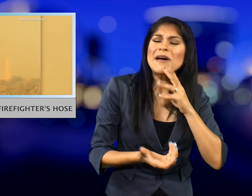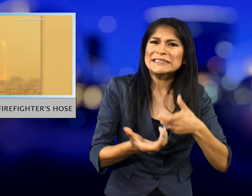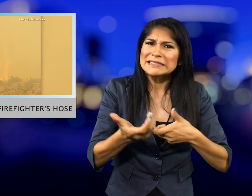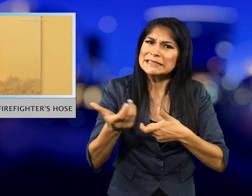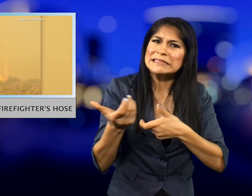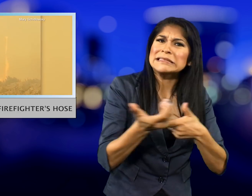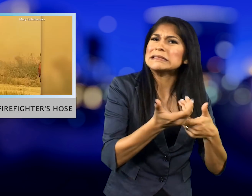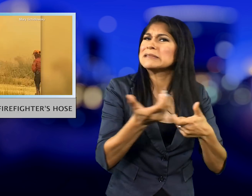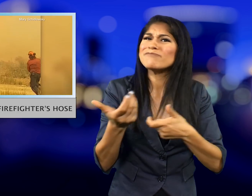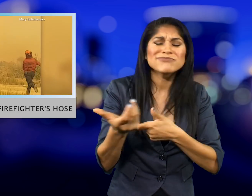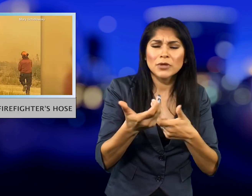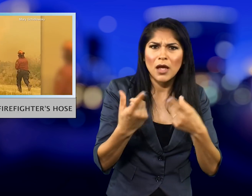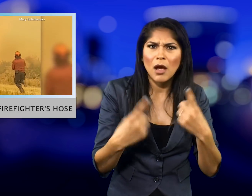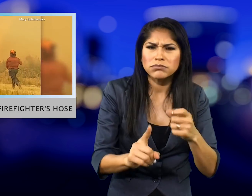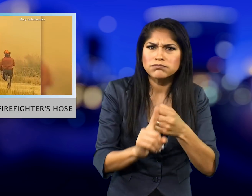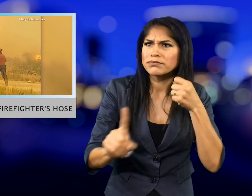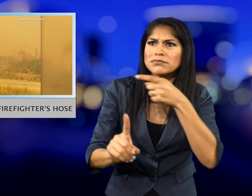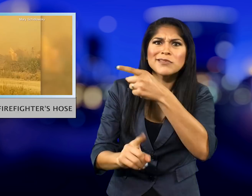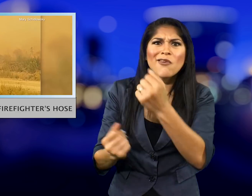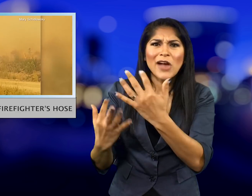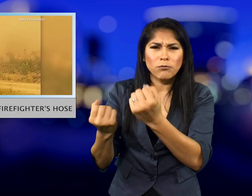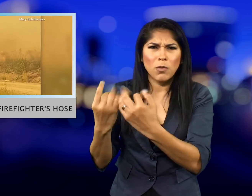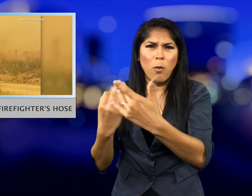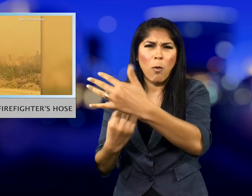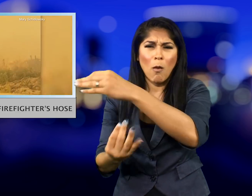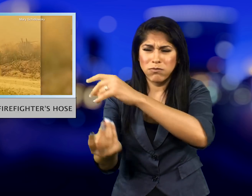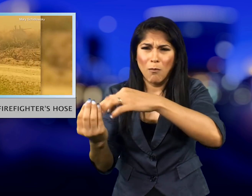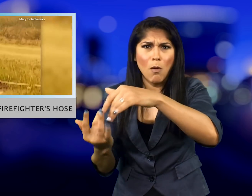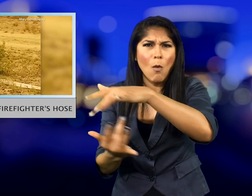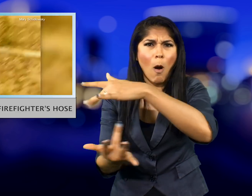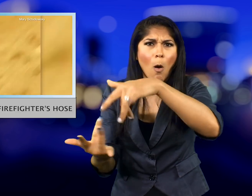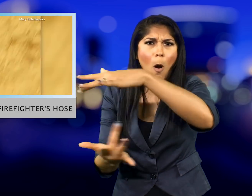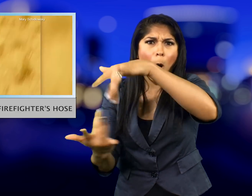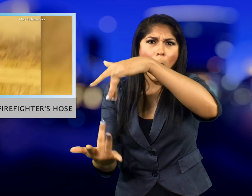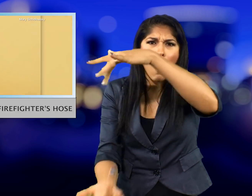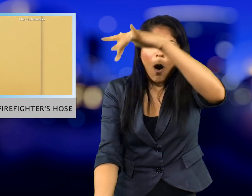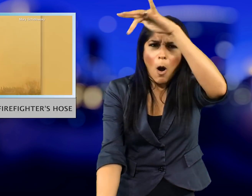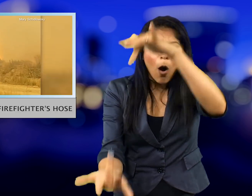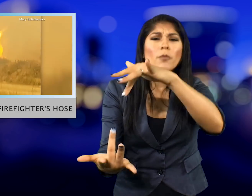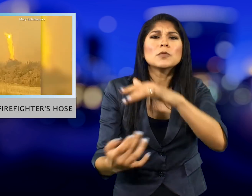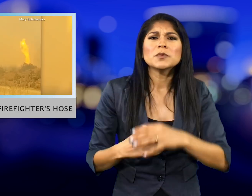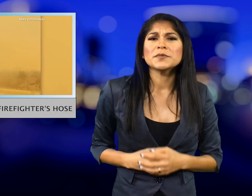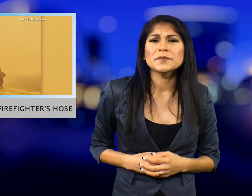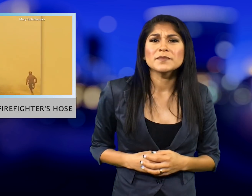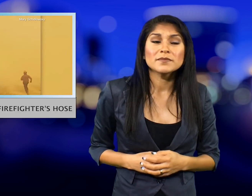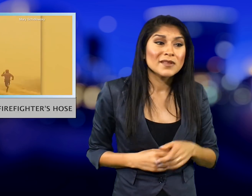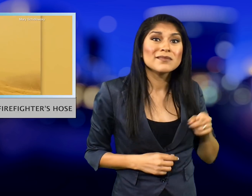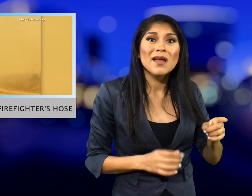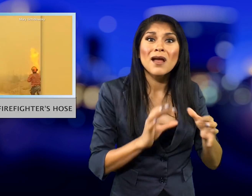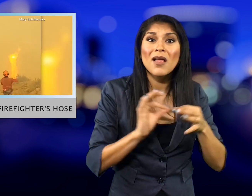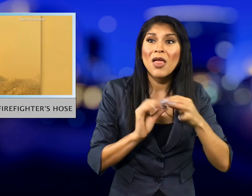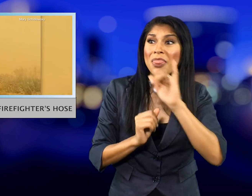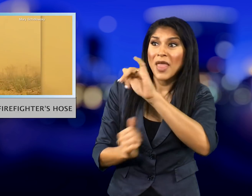towering flames and smoke got caught up in a whirlwind. A fire tornado was created.